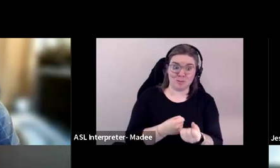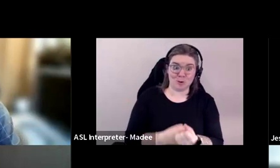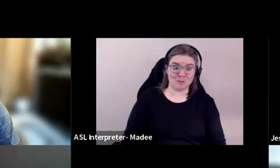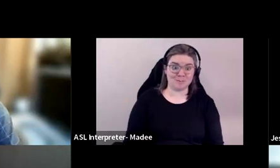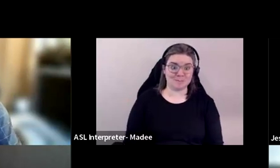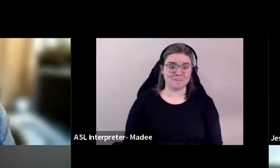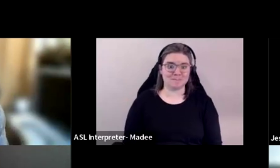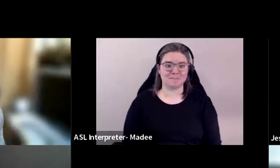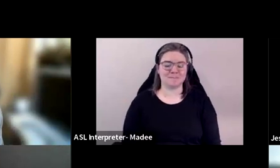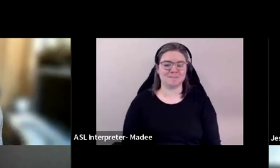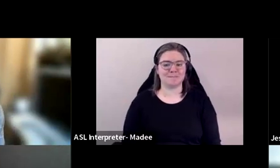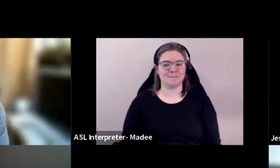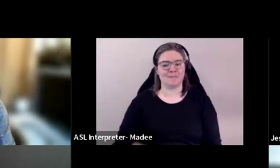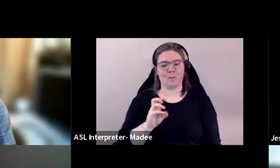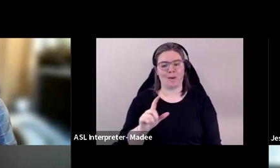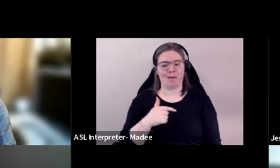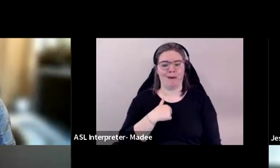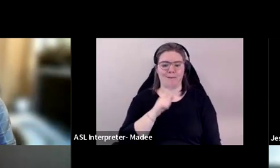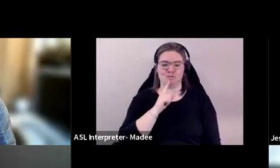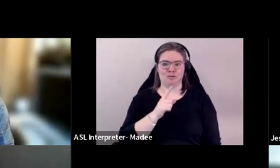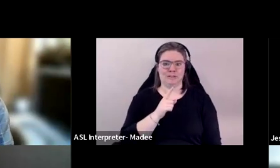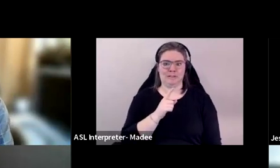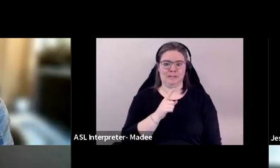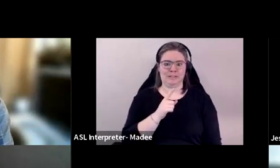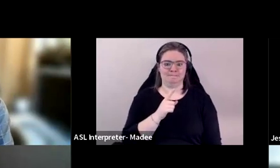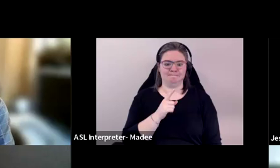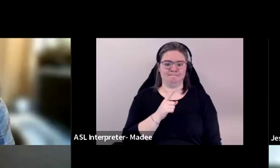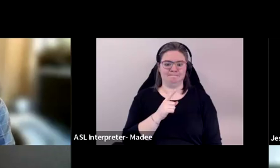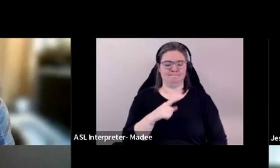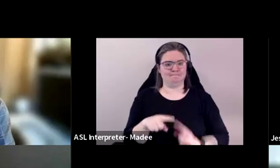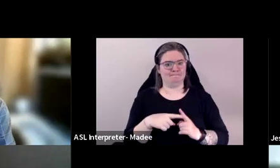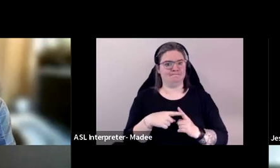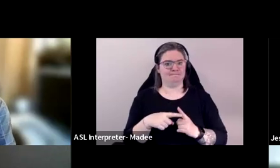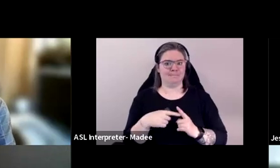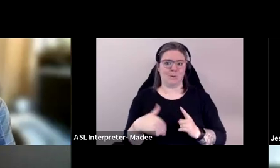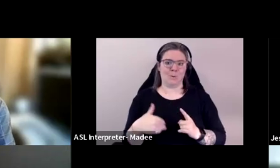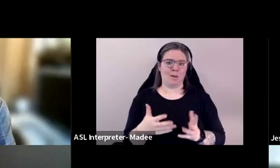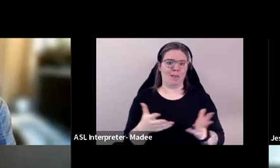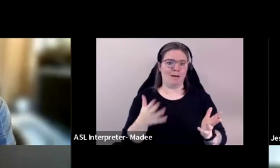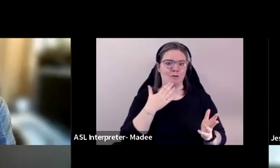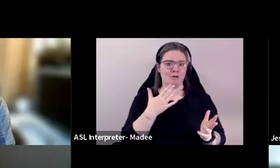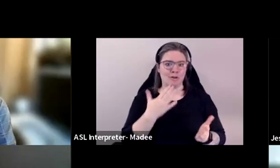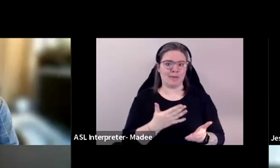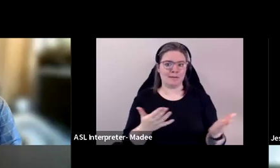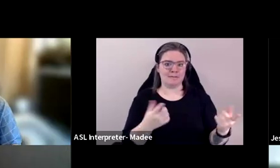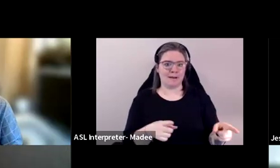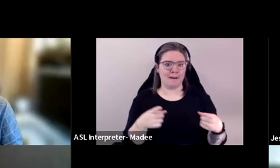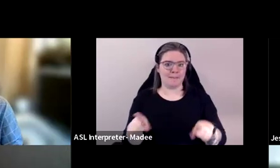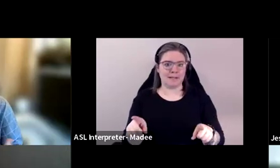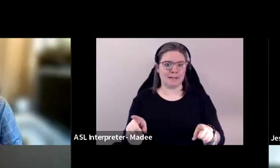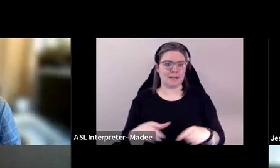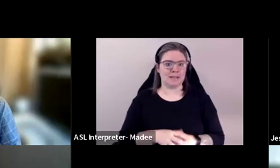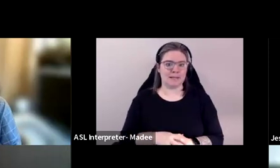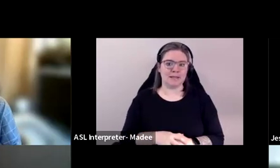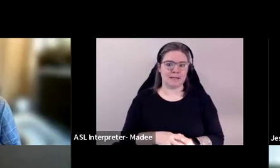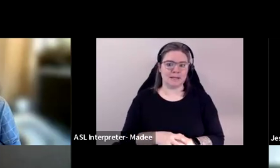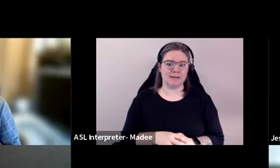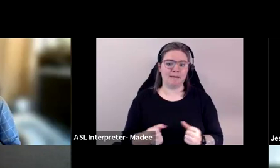Don Dew: Well, you know, I'm really encouraged with everything I've heard today, because there's a lot of good things going on out there, and there's a lot of information